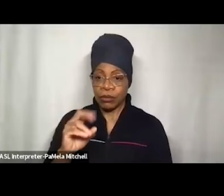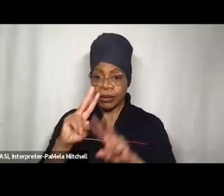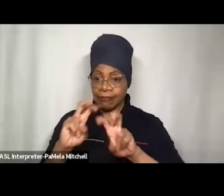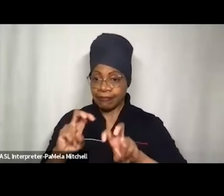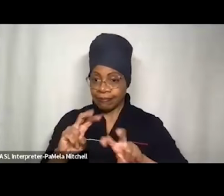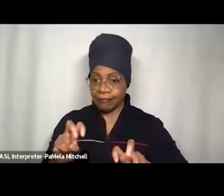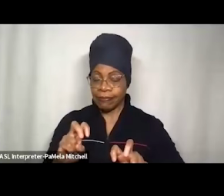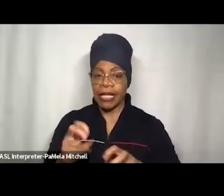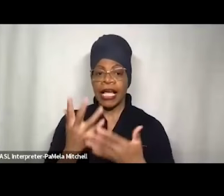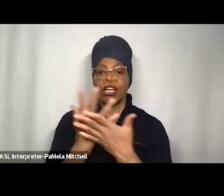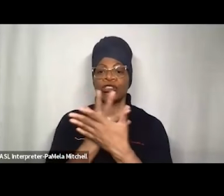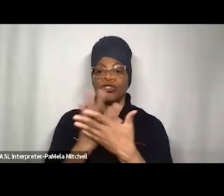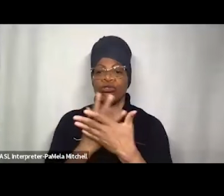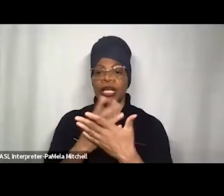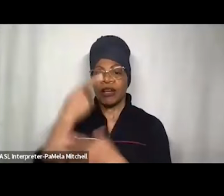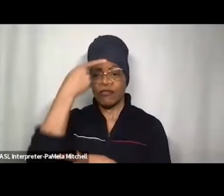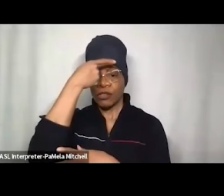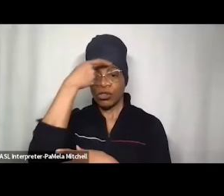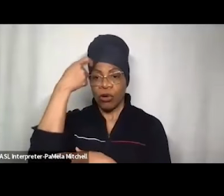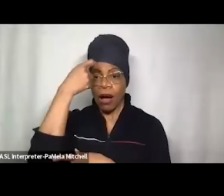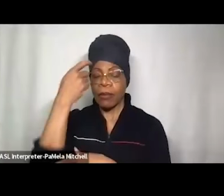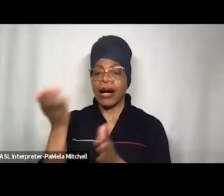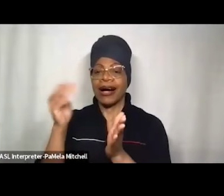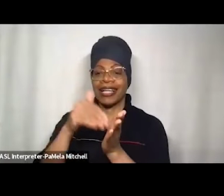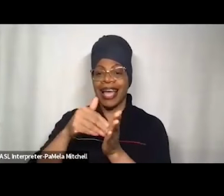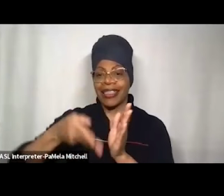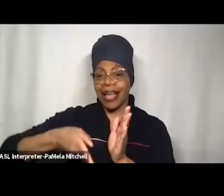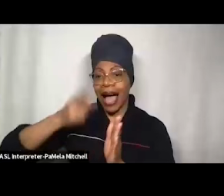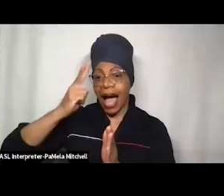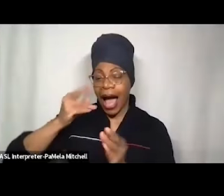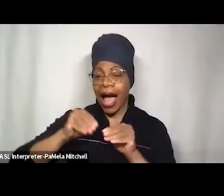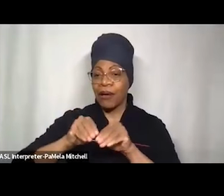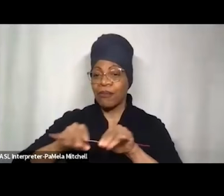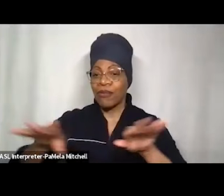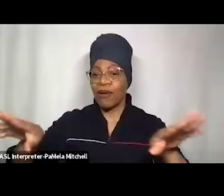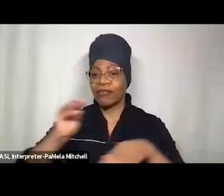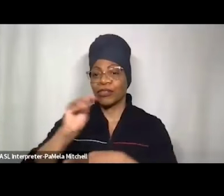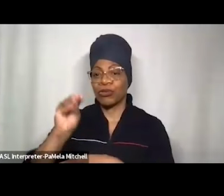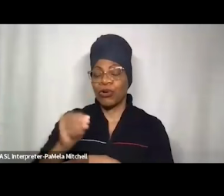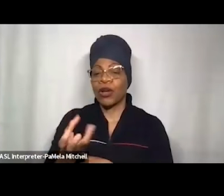A screening for trauma, again, because of the high prevalence rates, we wanna have universal screening for trauma